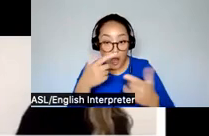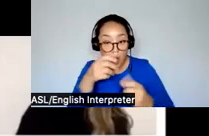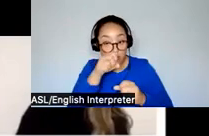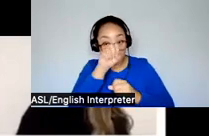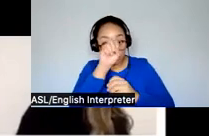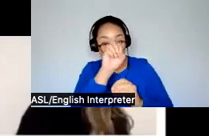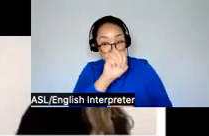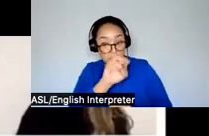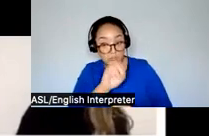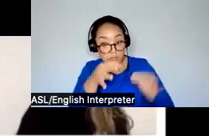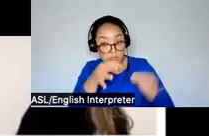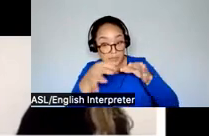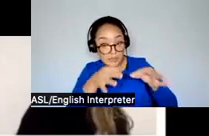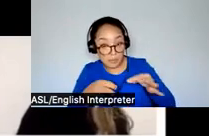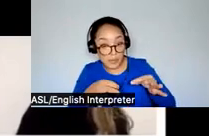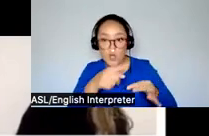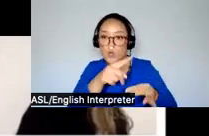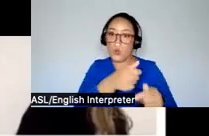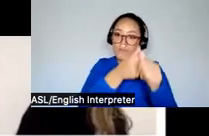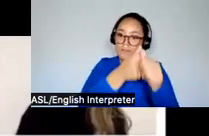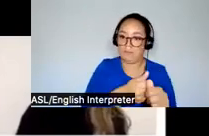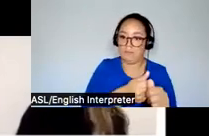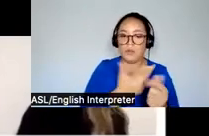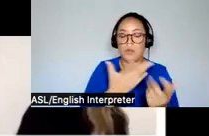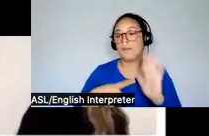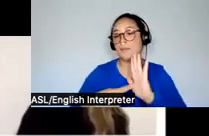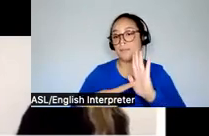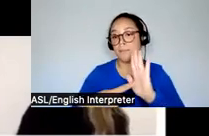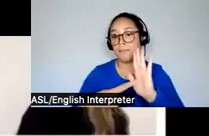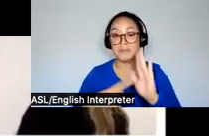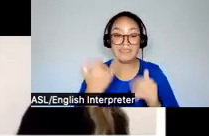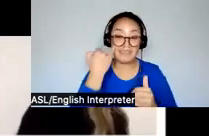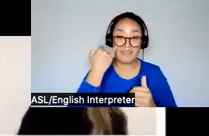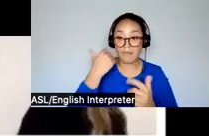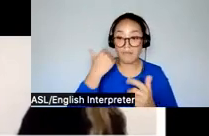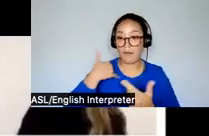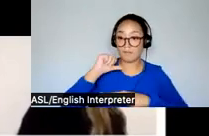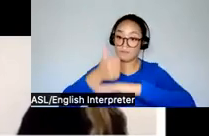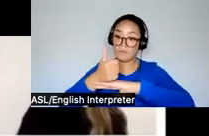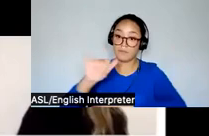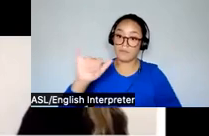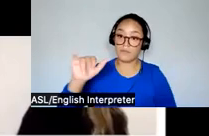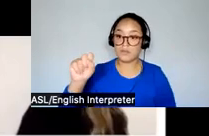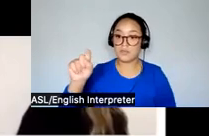And if for example, if you're going to have any installations of large tents or stages,